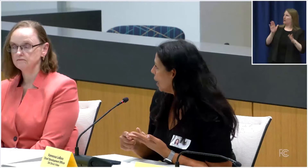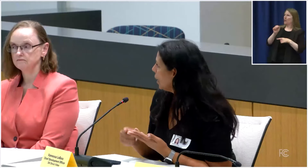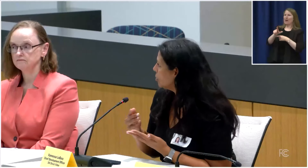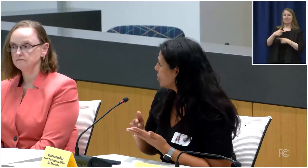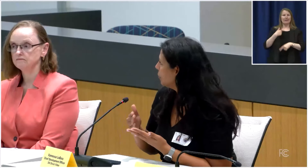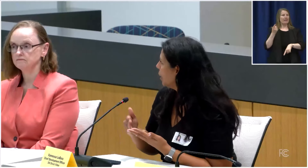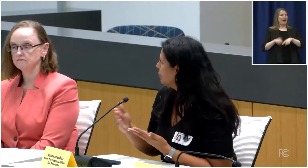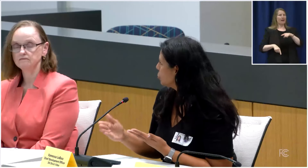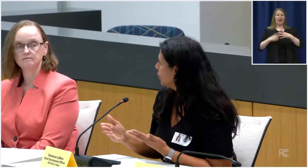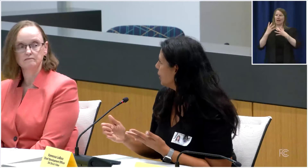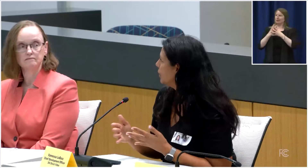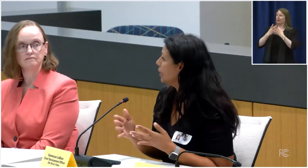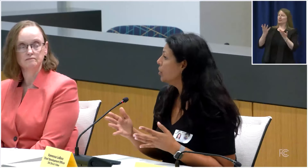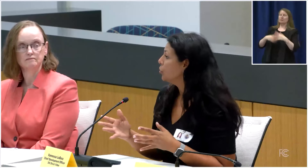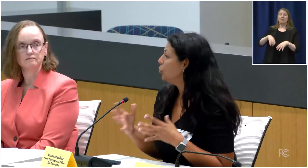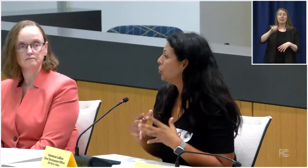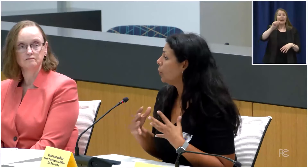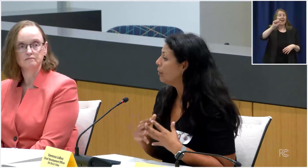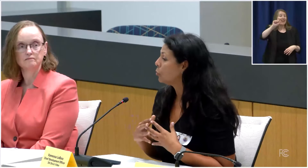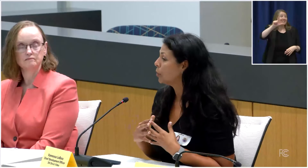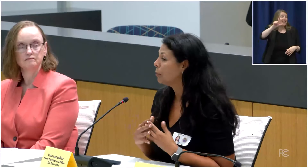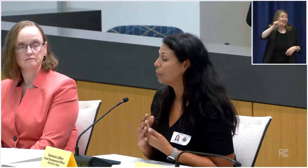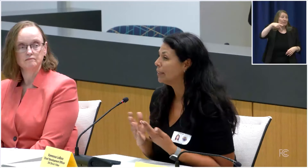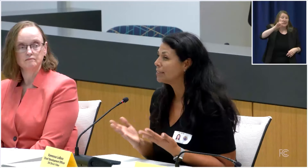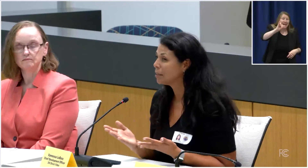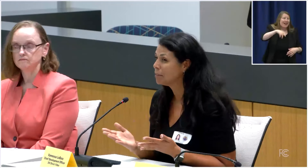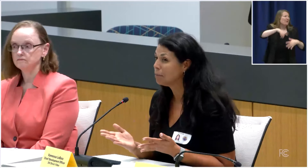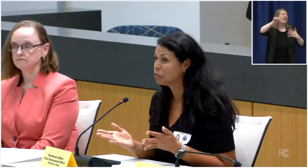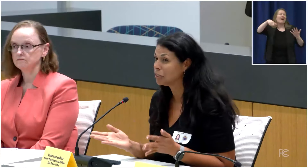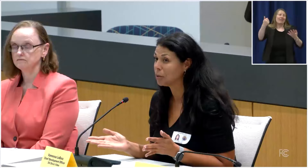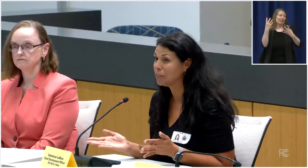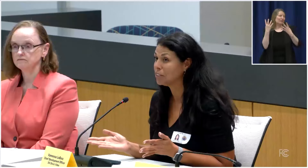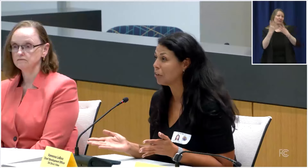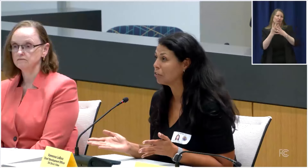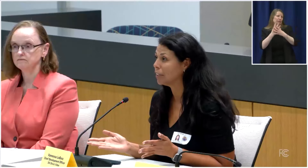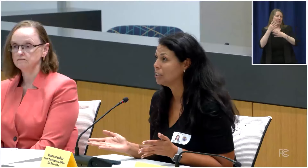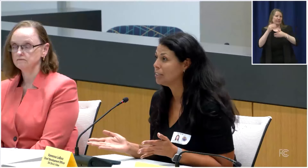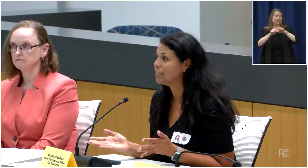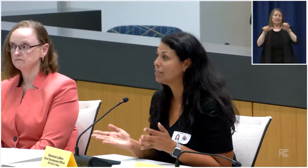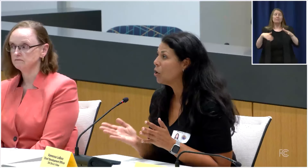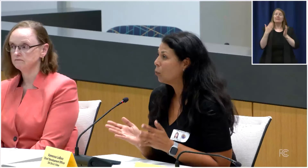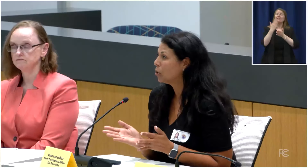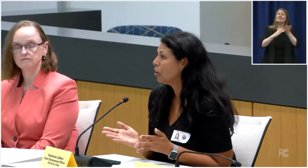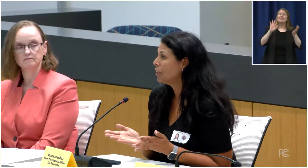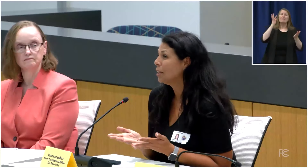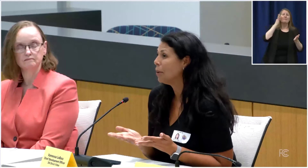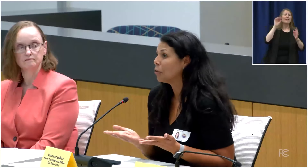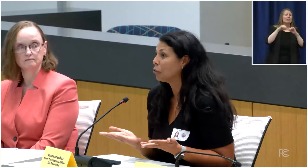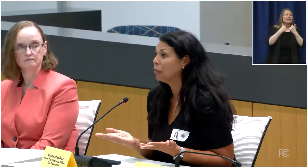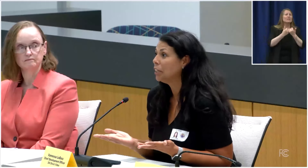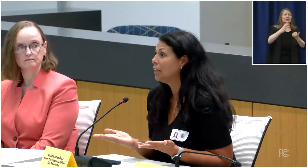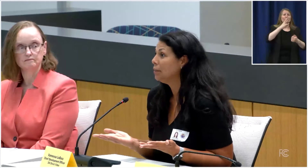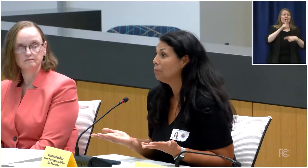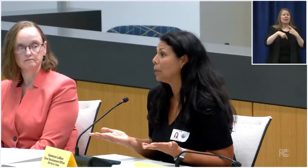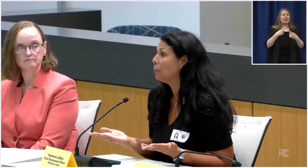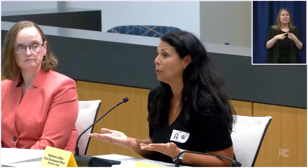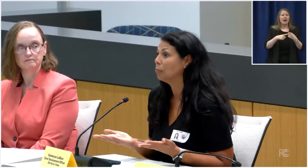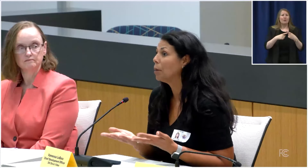IS THAT YOU'RE ASSURED OF THAT QUALITY. YOU'RE ASSURED OF YOU KNOW ASL PI OR SOME KIND OF SCREENING THAT YOU DON'T HAVE TO WORRY ABOUT BECAUSE